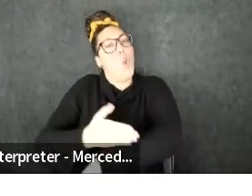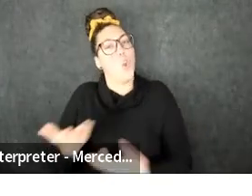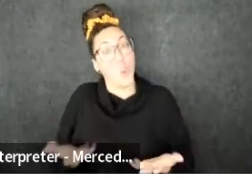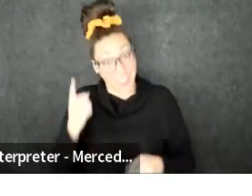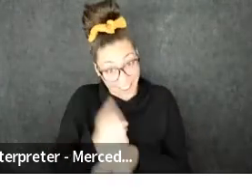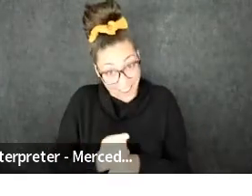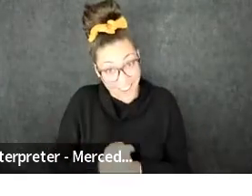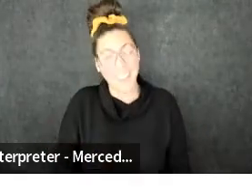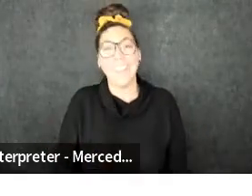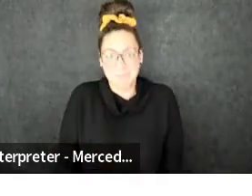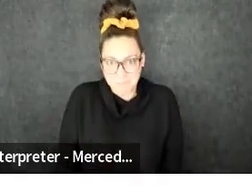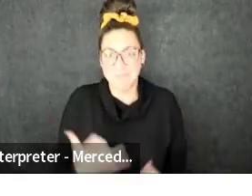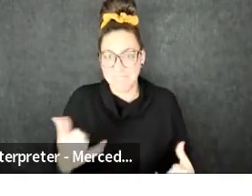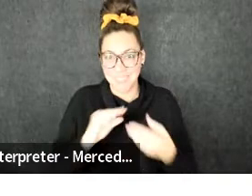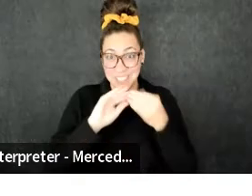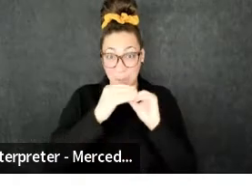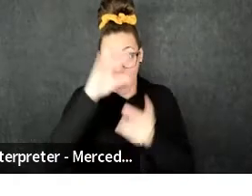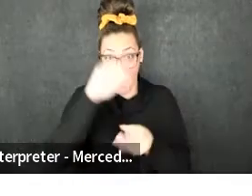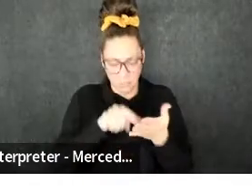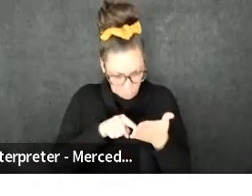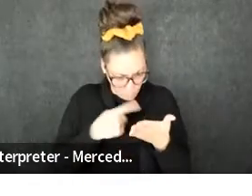and what again we can help our students work on.